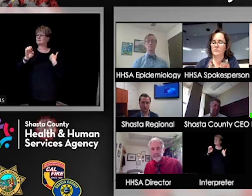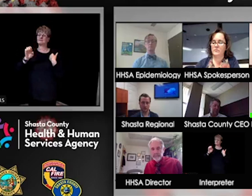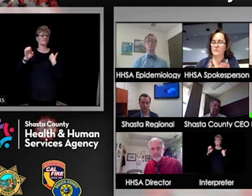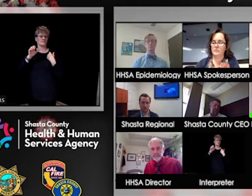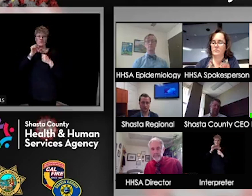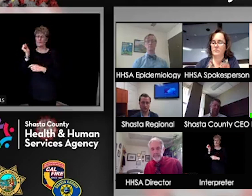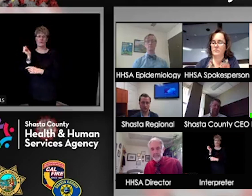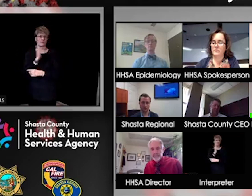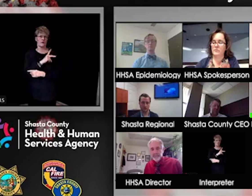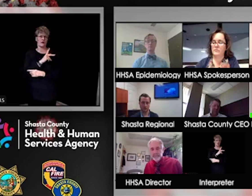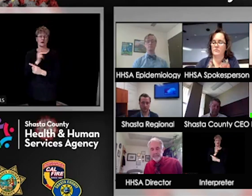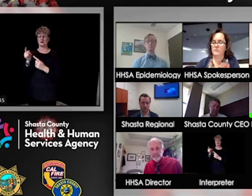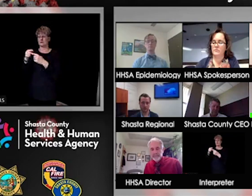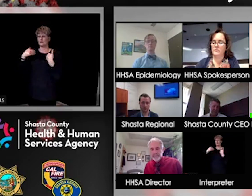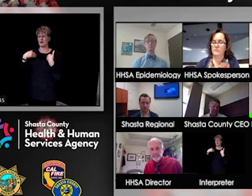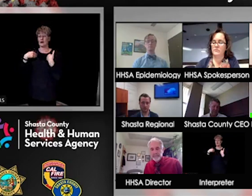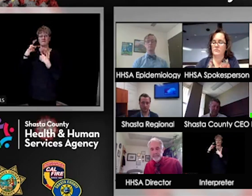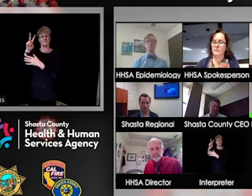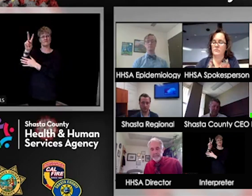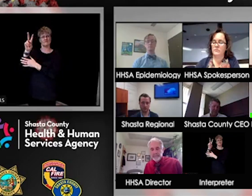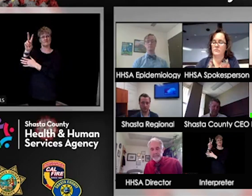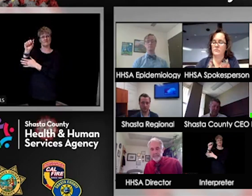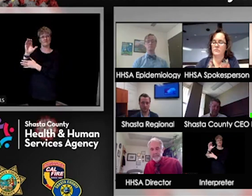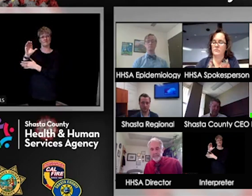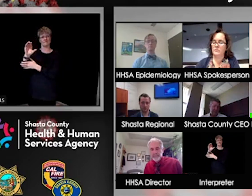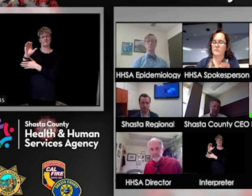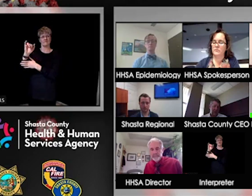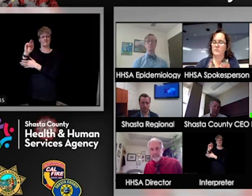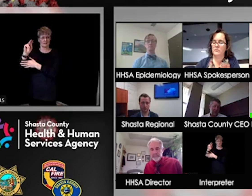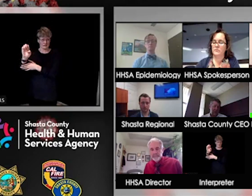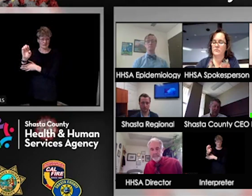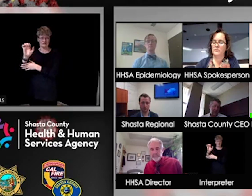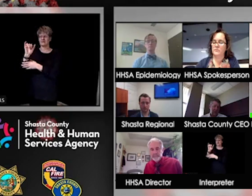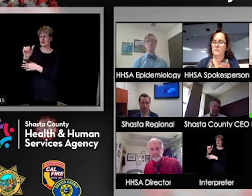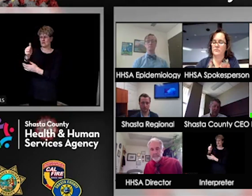transmission in Shasta County. That’s our thought process right now. It's going to continue